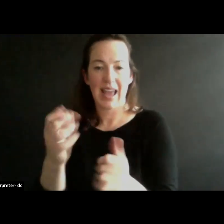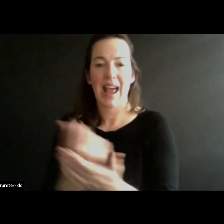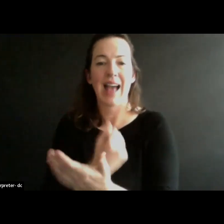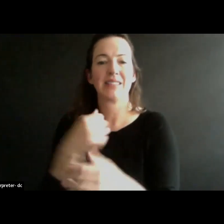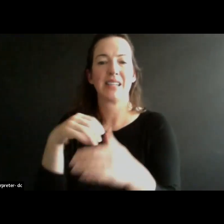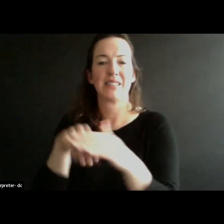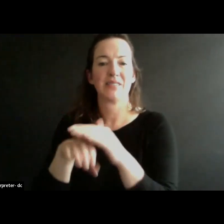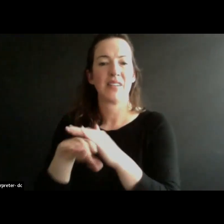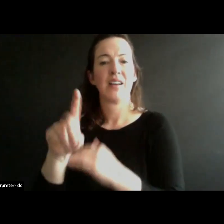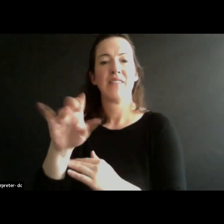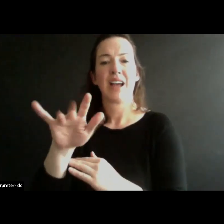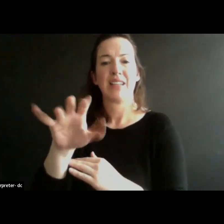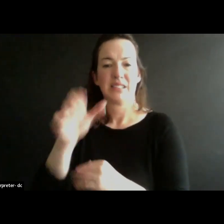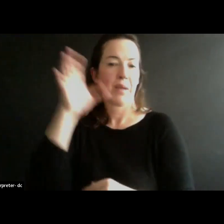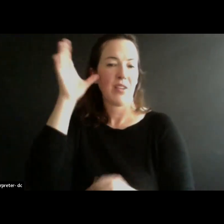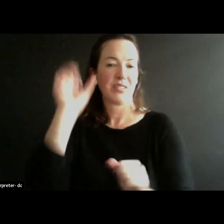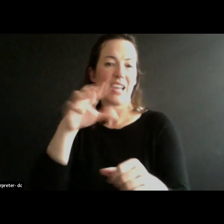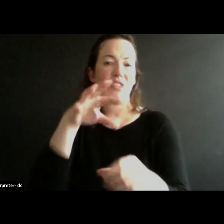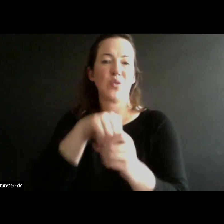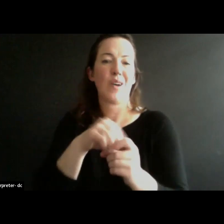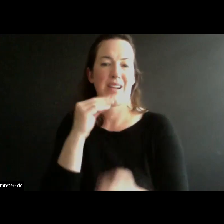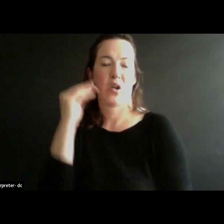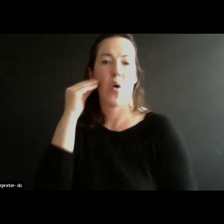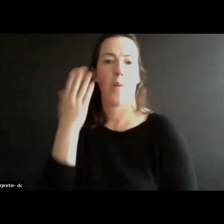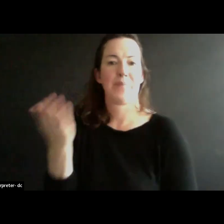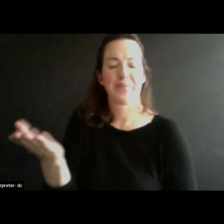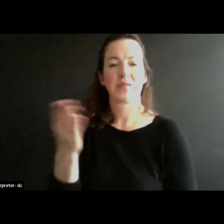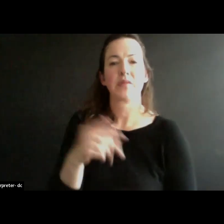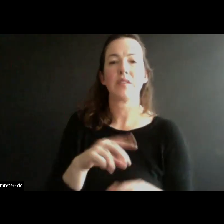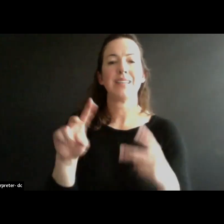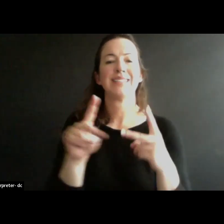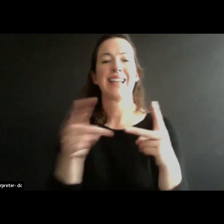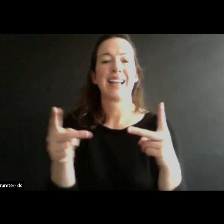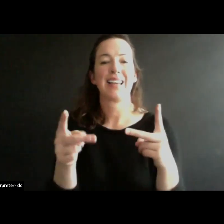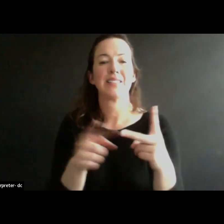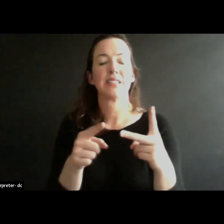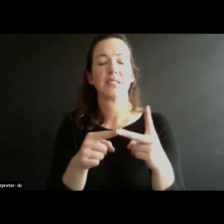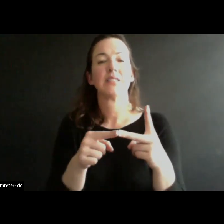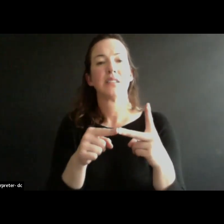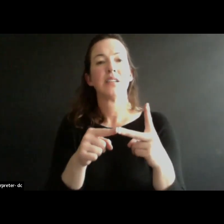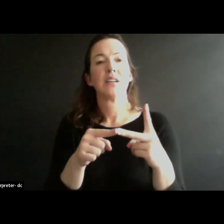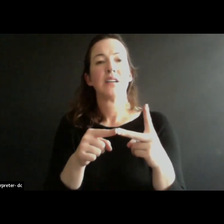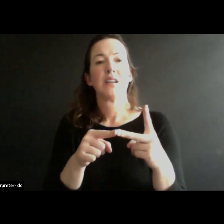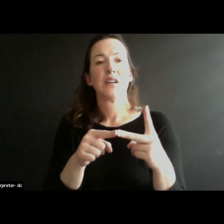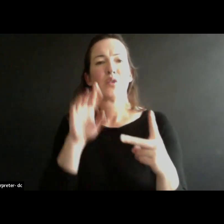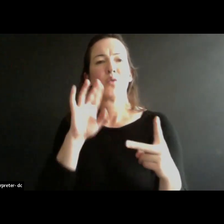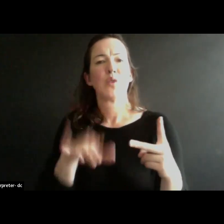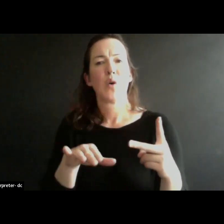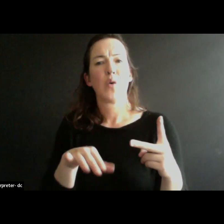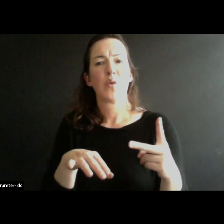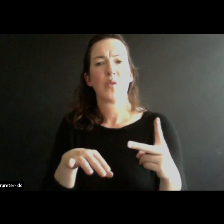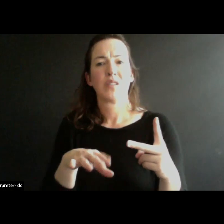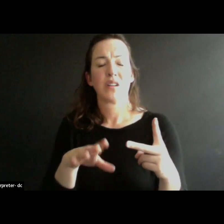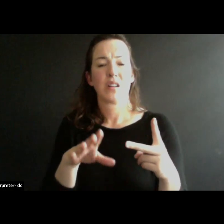were able to join at home. The second component was, you know, the organizations that we're